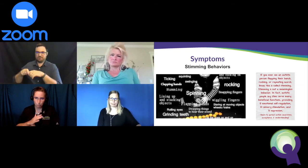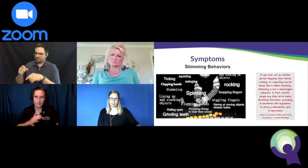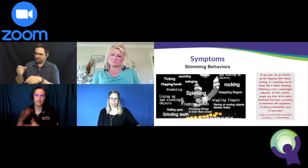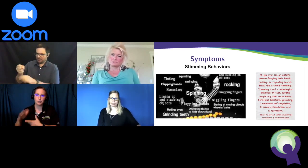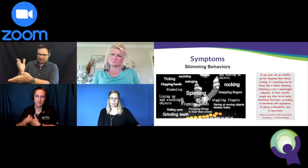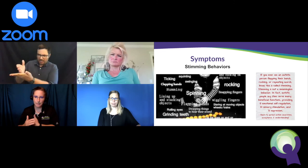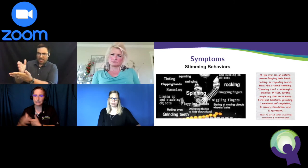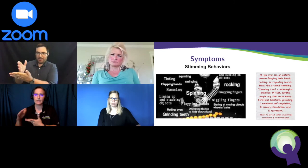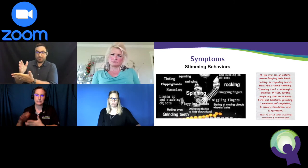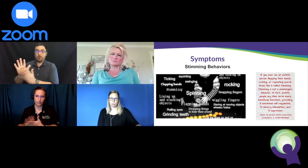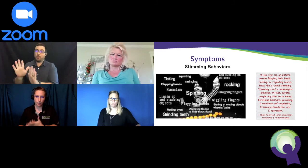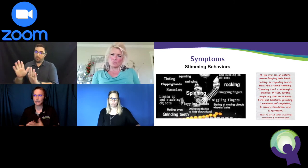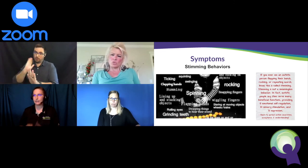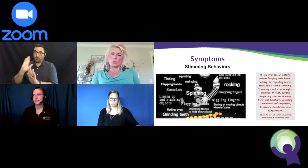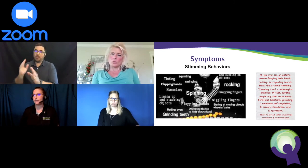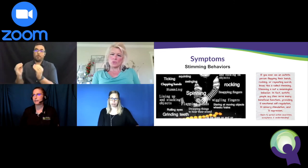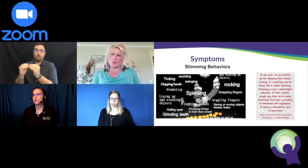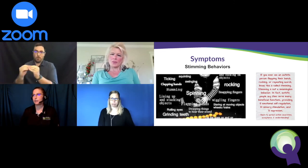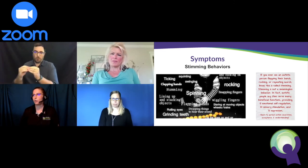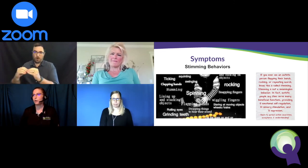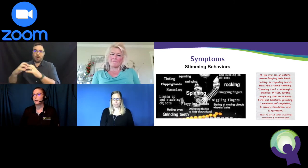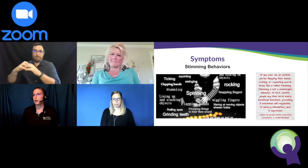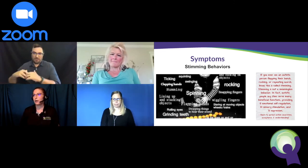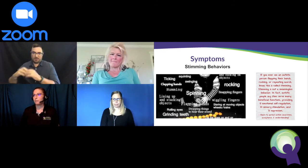tantrums and meltdowns and those kinds of things. So